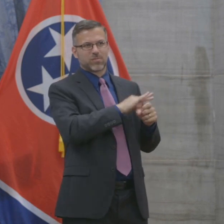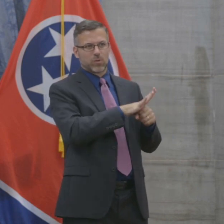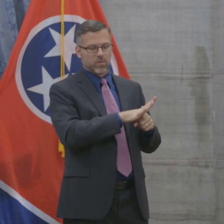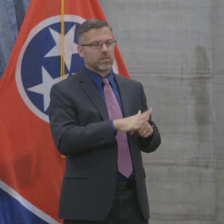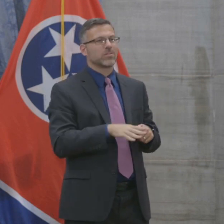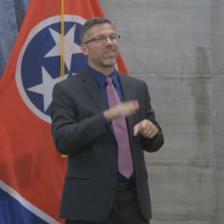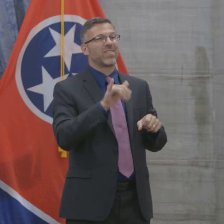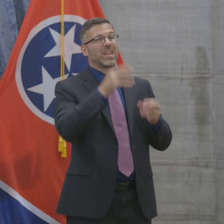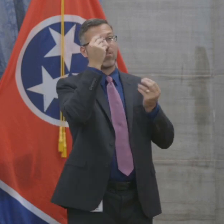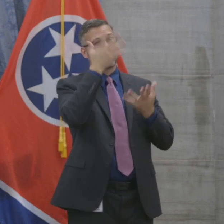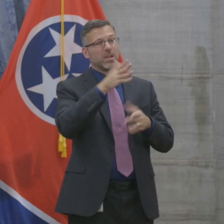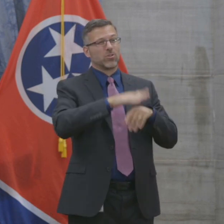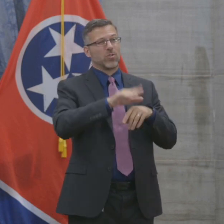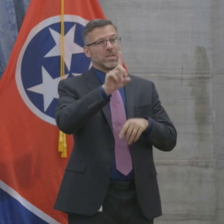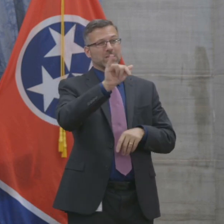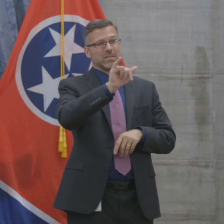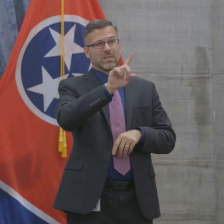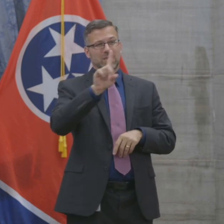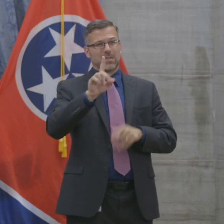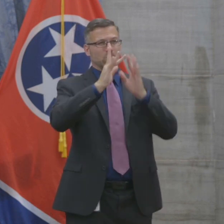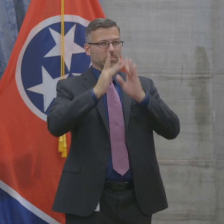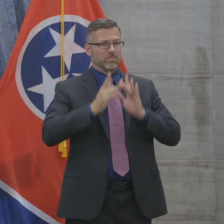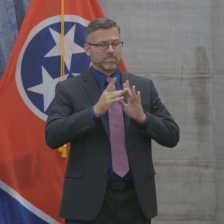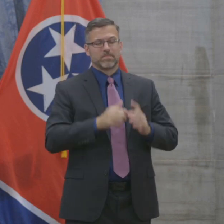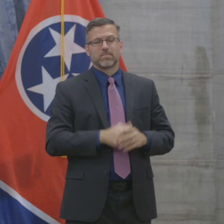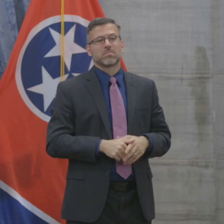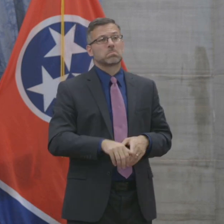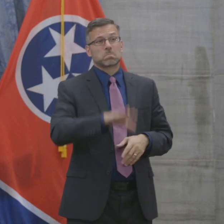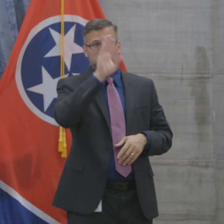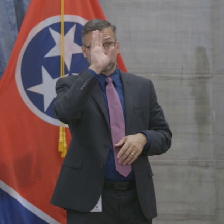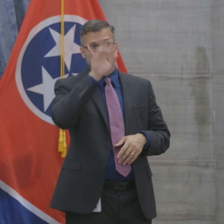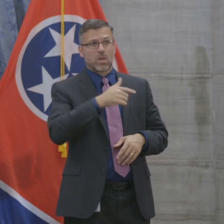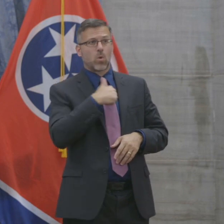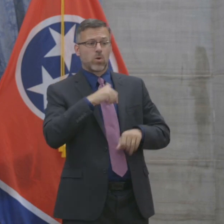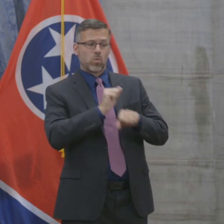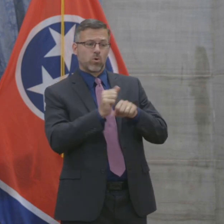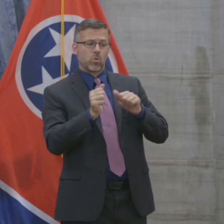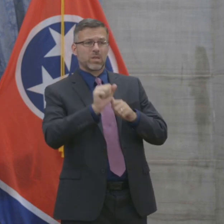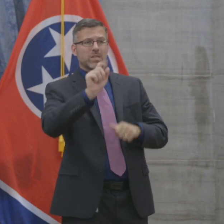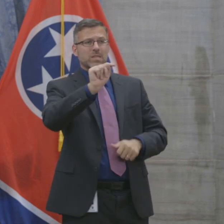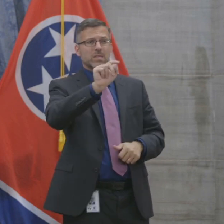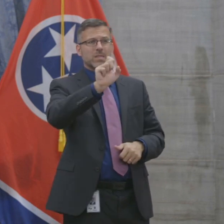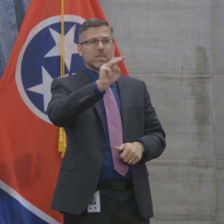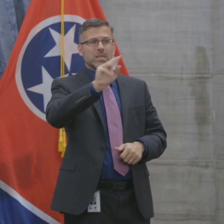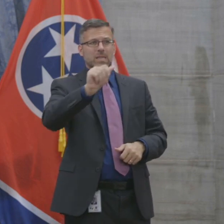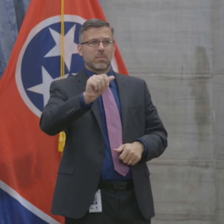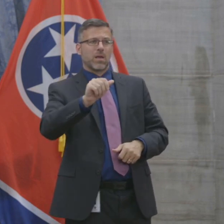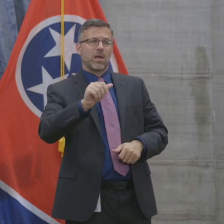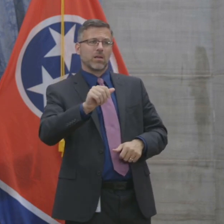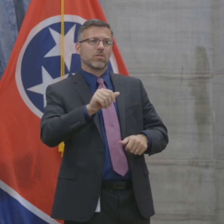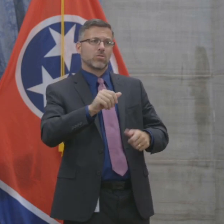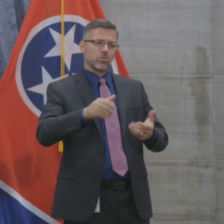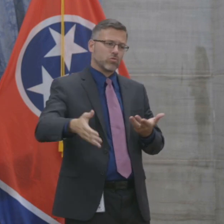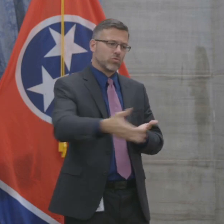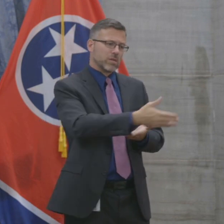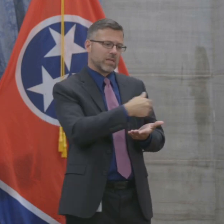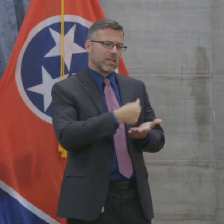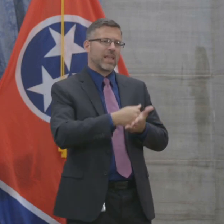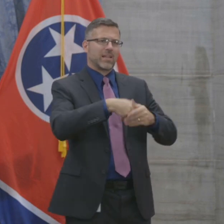the private facilities. Also reporting of all positive cases for persons receiving services and staff so appropriate contact